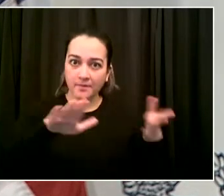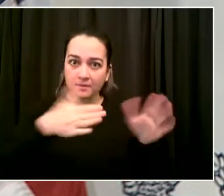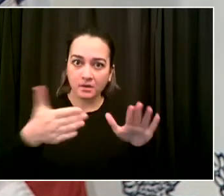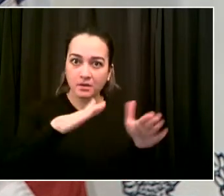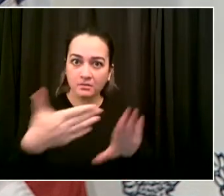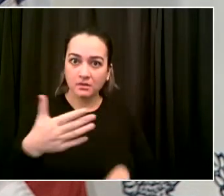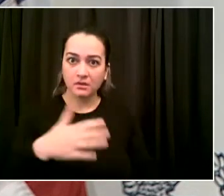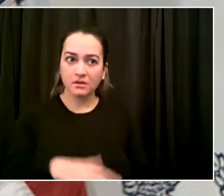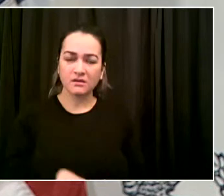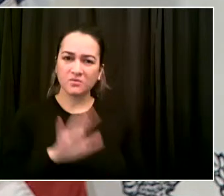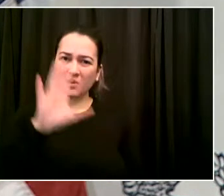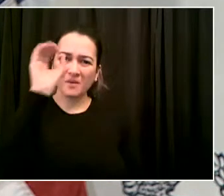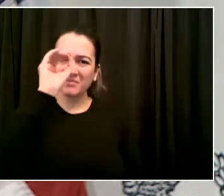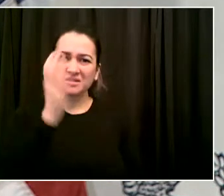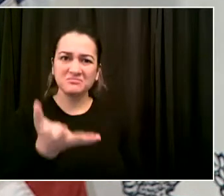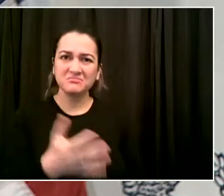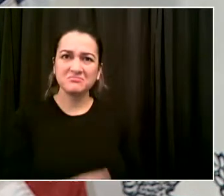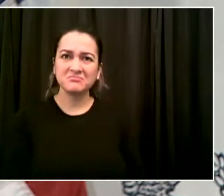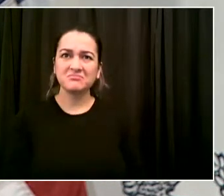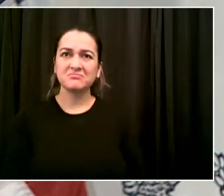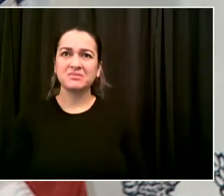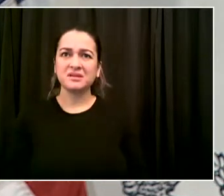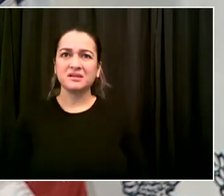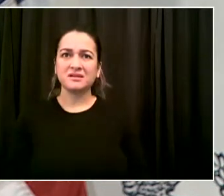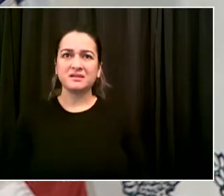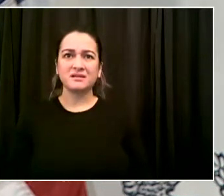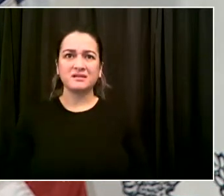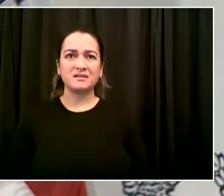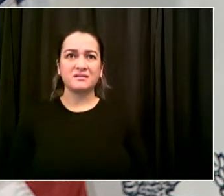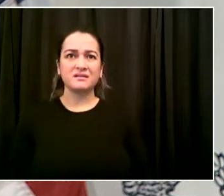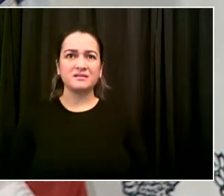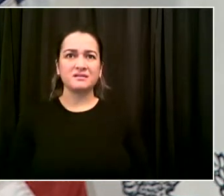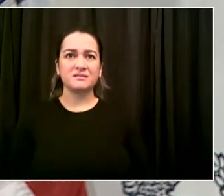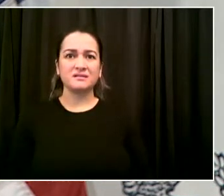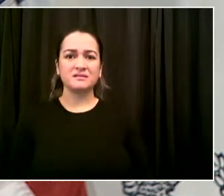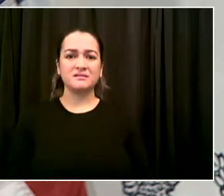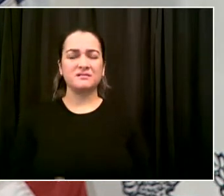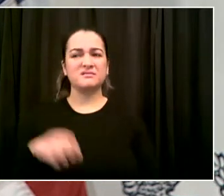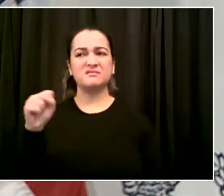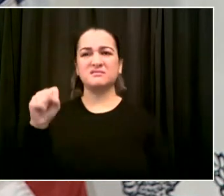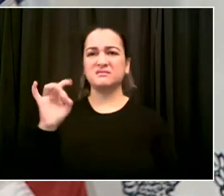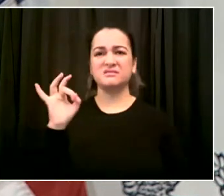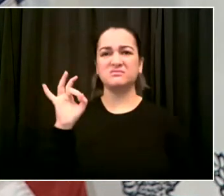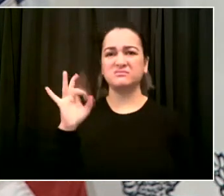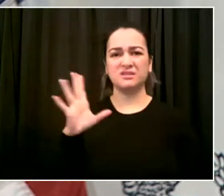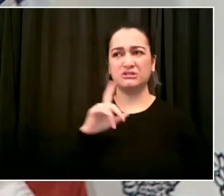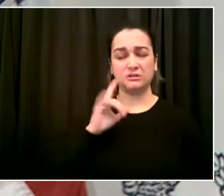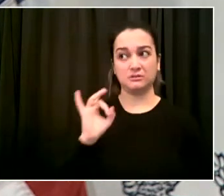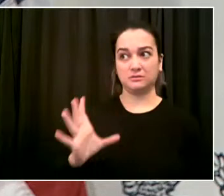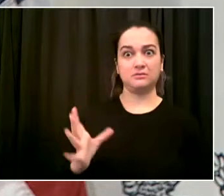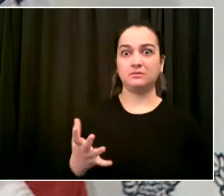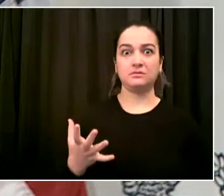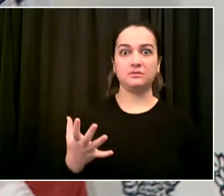AROUND DATA AND HOW THAT WORKS BETWEEN THE CII TY AND THE STATE, AND LOVE TO HEAR YOUR THOHOUGHTS?S? MY FIRST